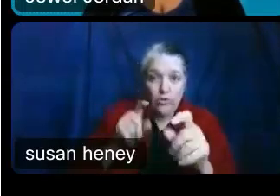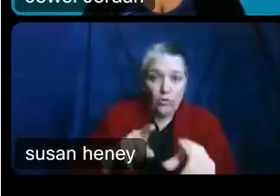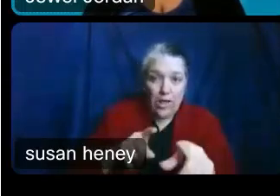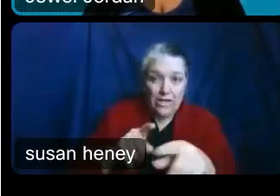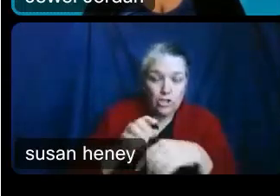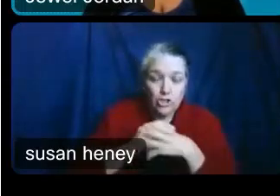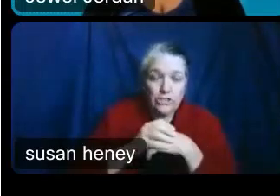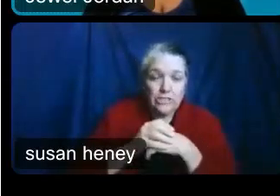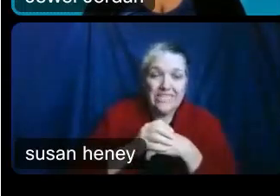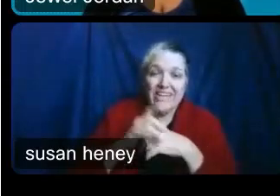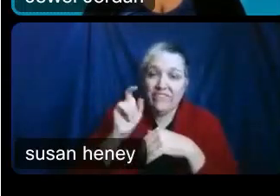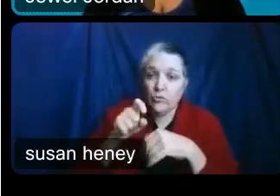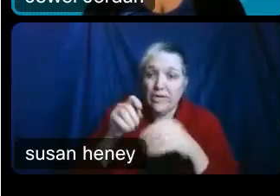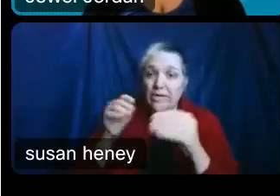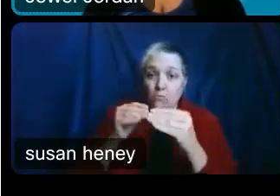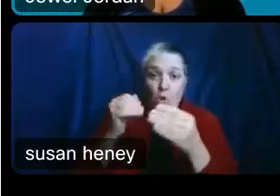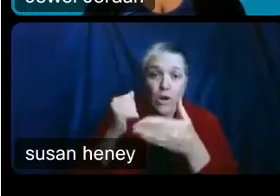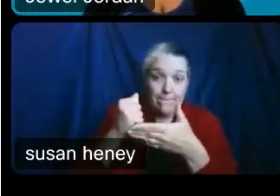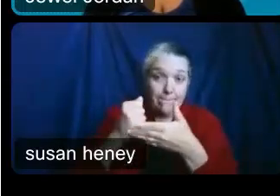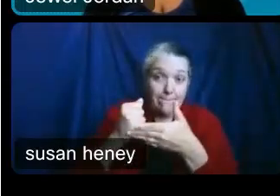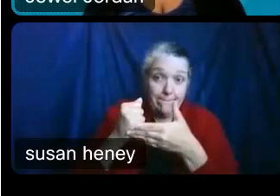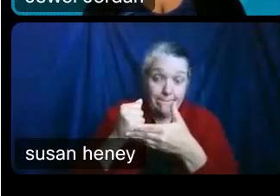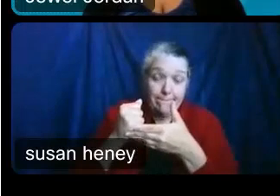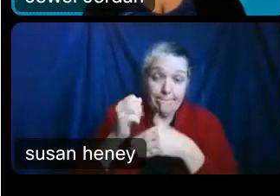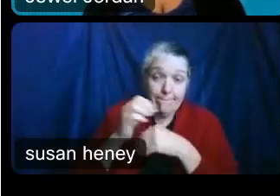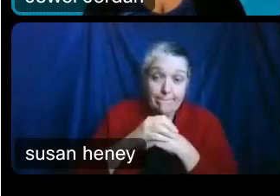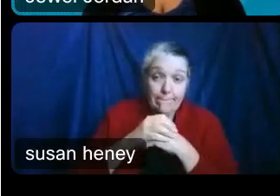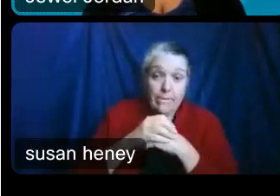if you need any additional assistance with margins of error.